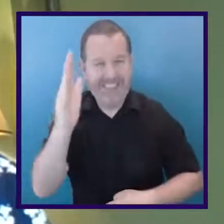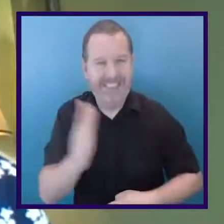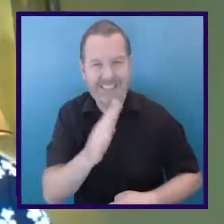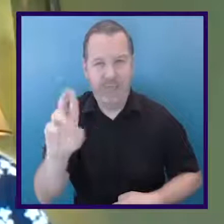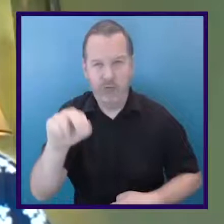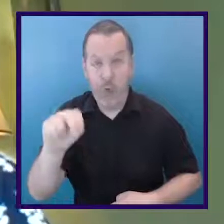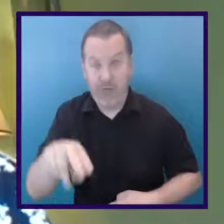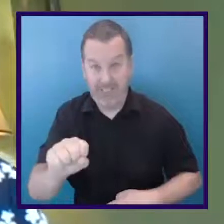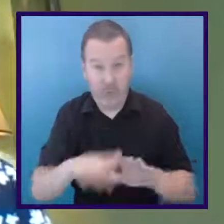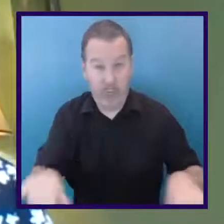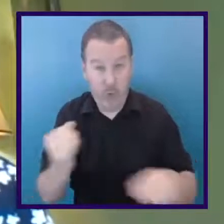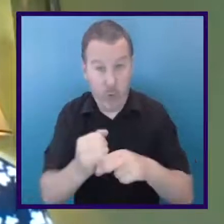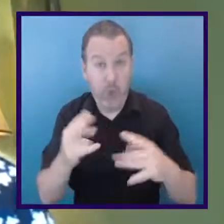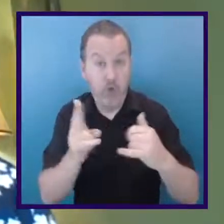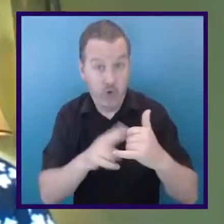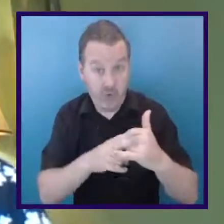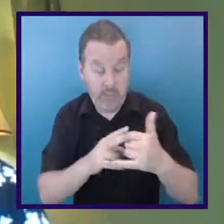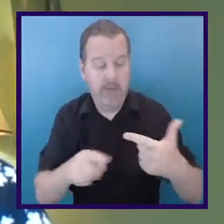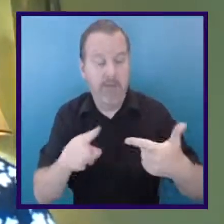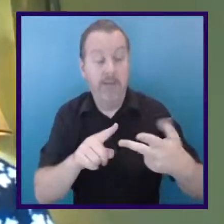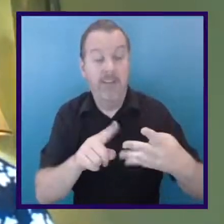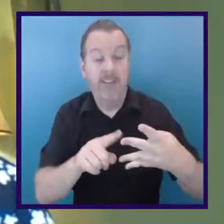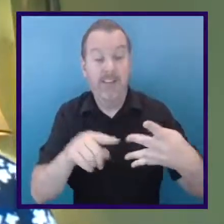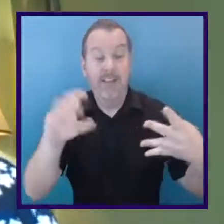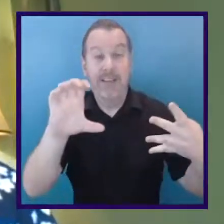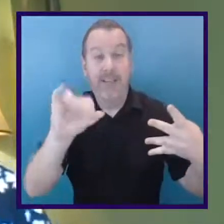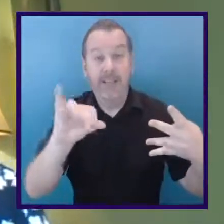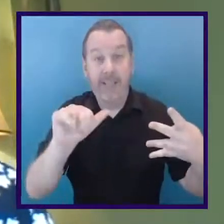Head of Irish at St. Paul’s High School in Bessbrook, and they're going to bring us